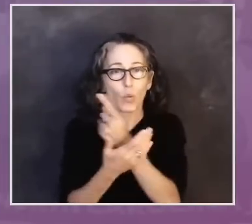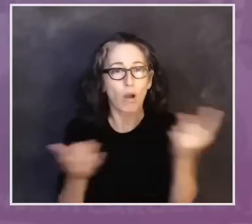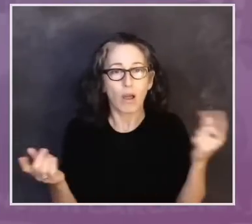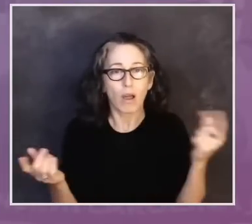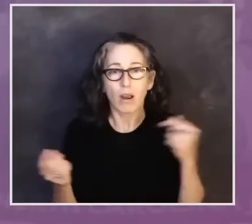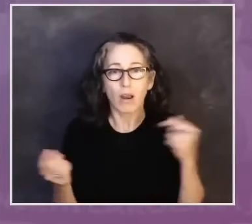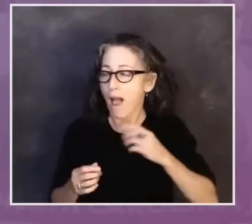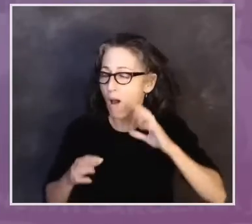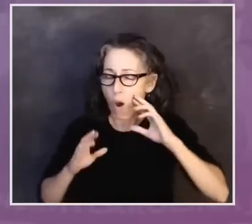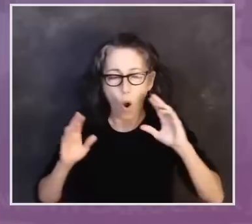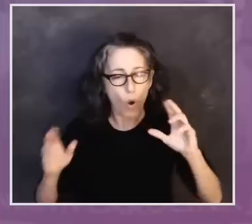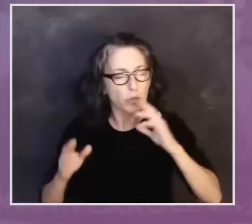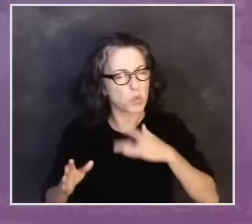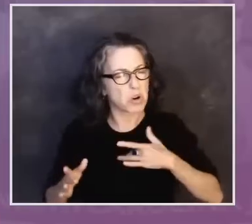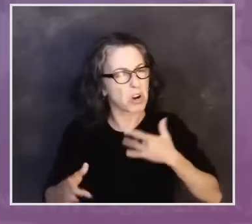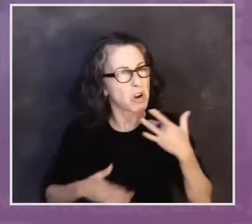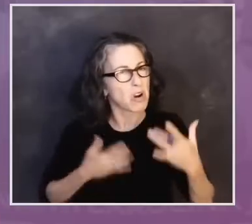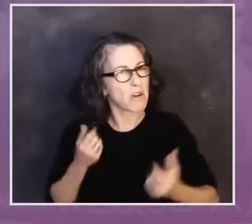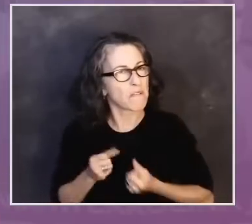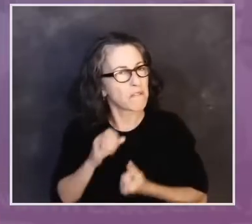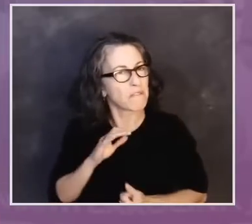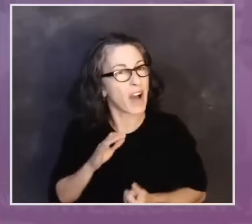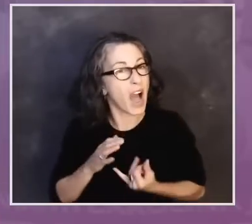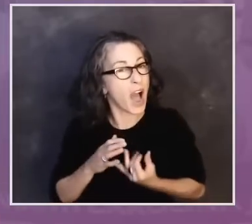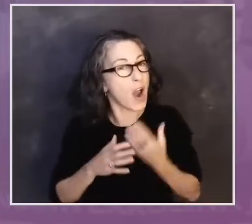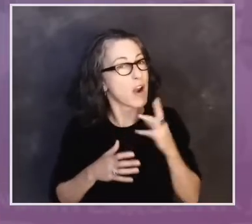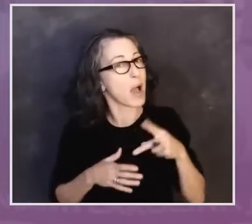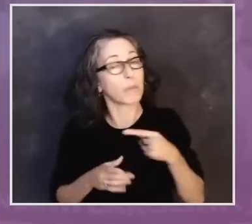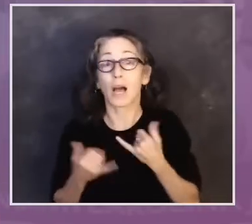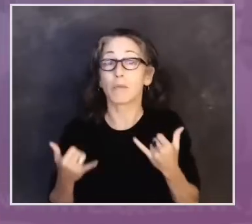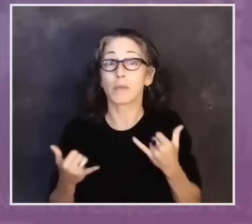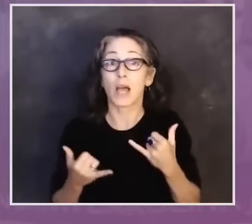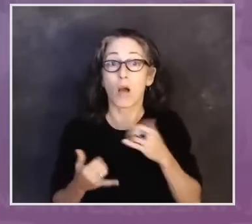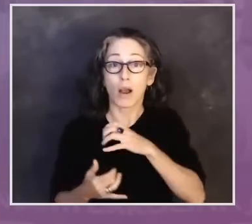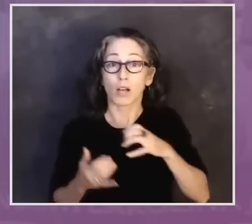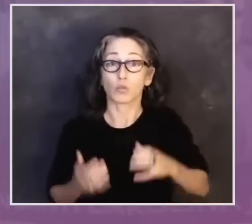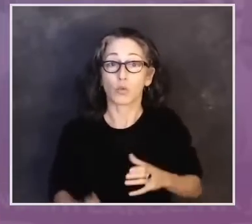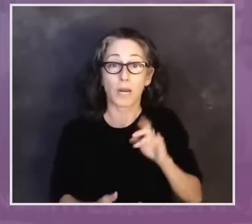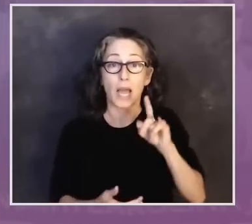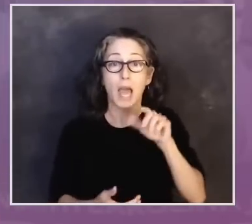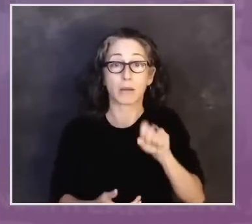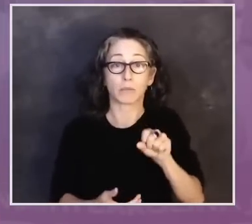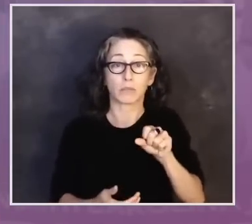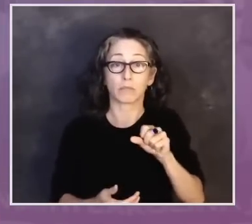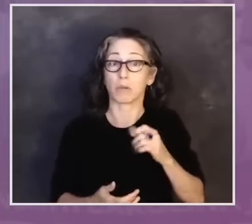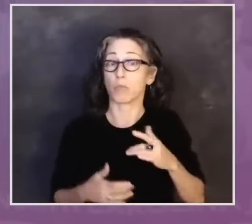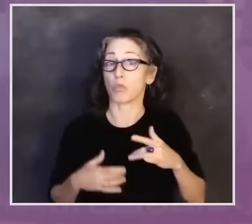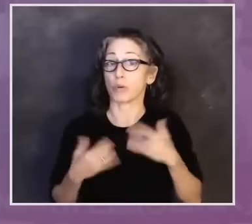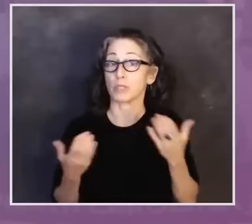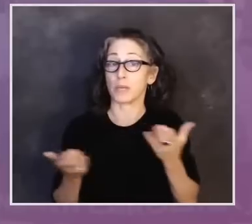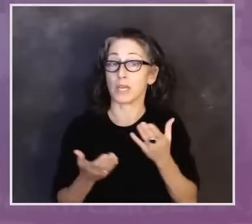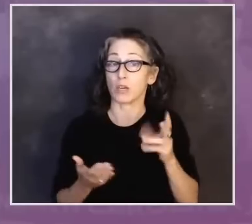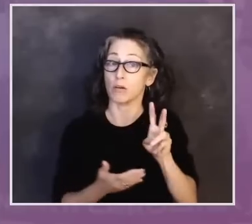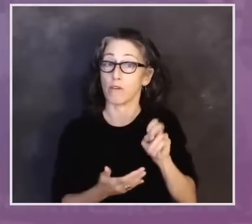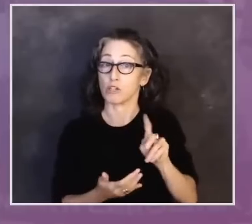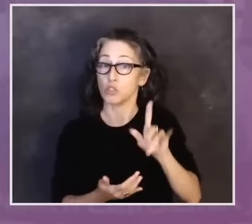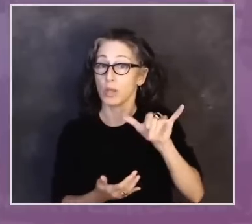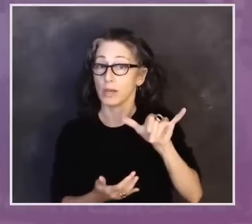AND GOOD EVENING, EVERYONE. AND I HOPE YOU ARE AS FIRED UP AS I AM. I AM CONGRESSWOMAN ADAMS.